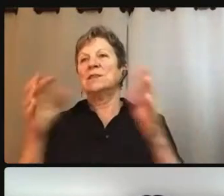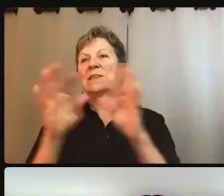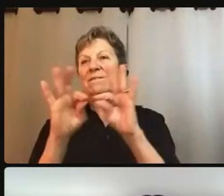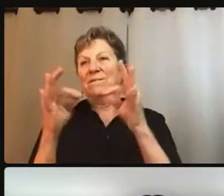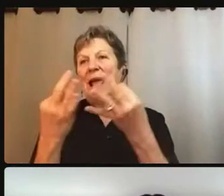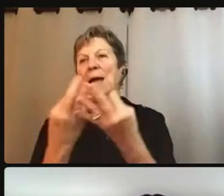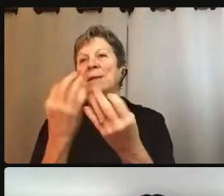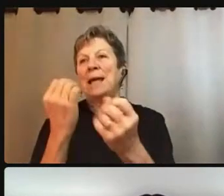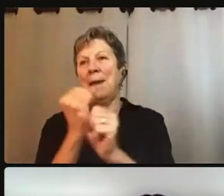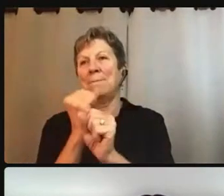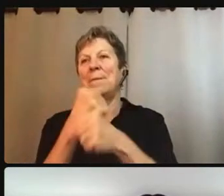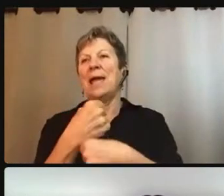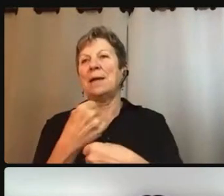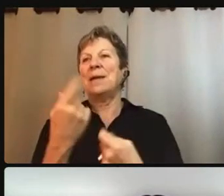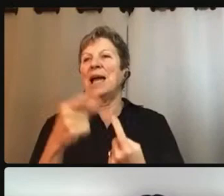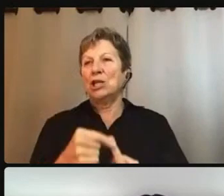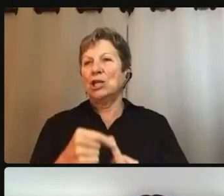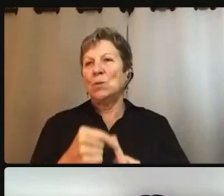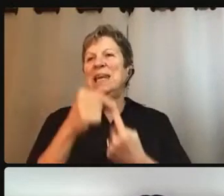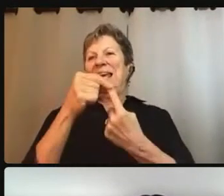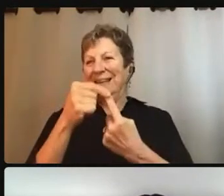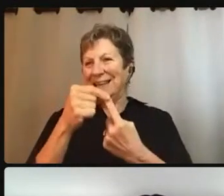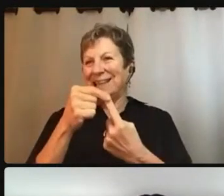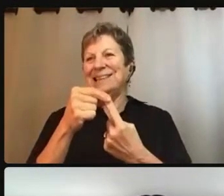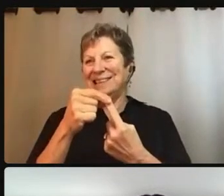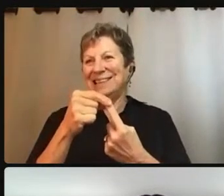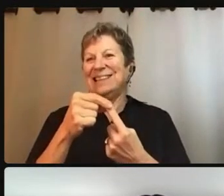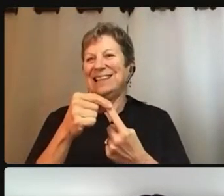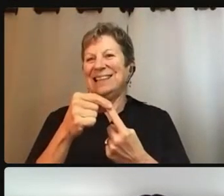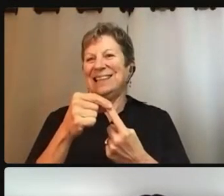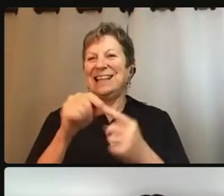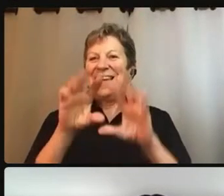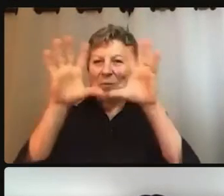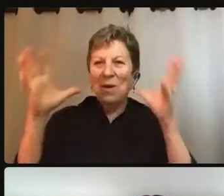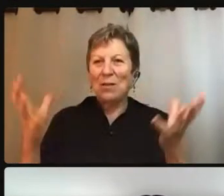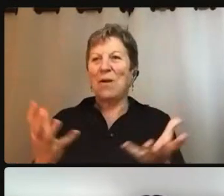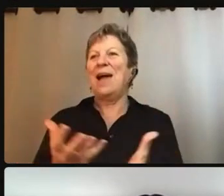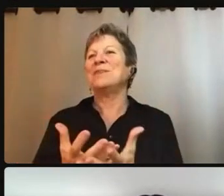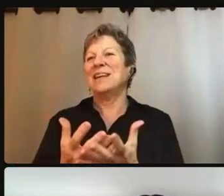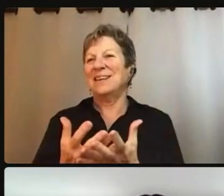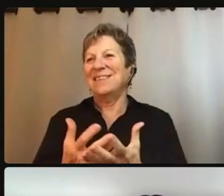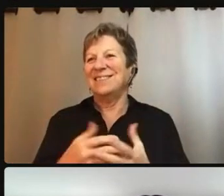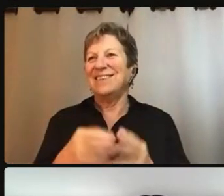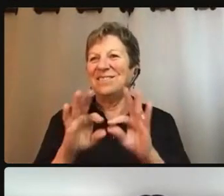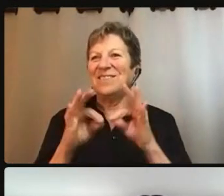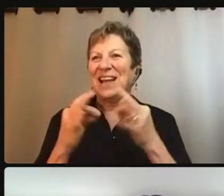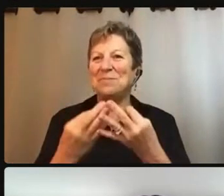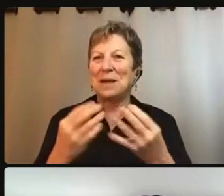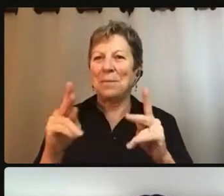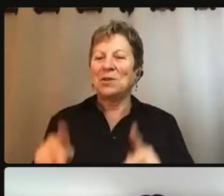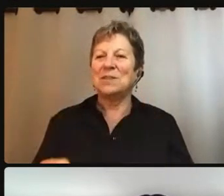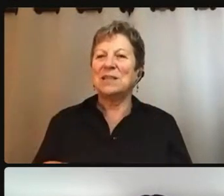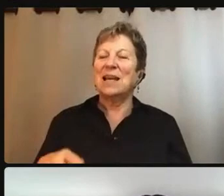EXPERIENCE AND MY DIVERSE FAMILY I THINK REALLY MAKE ME A